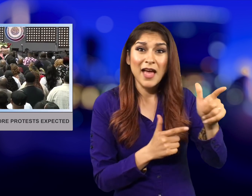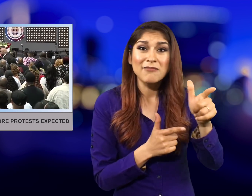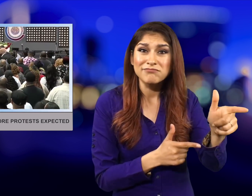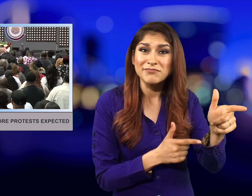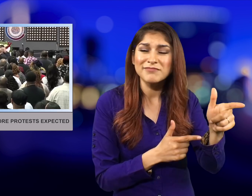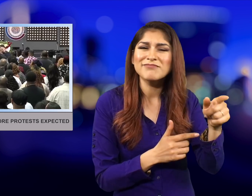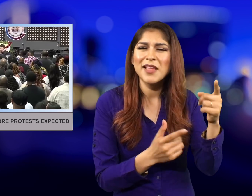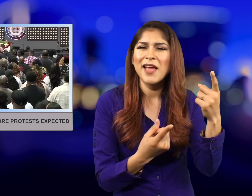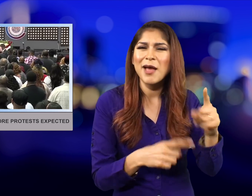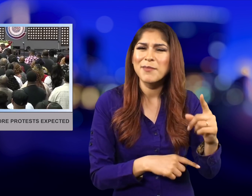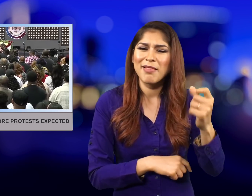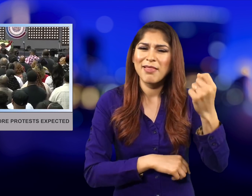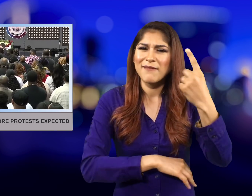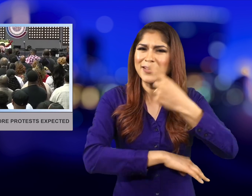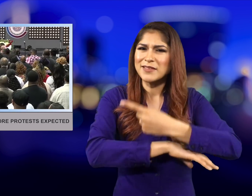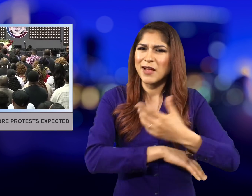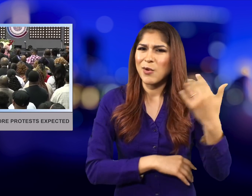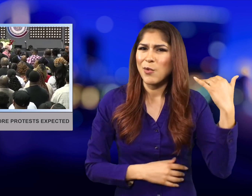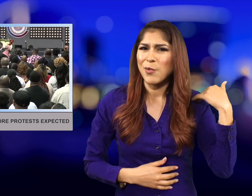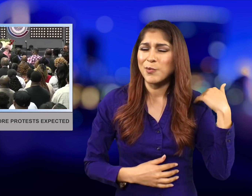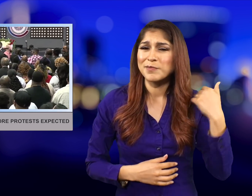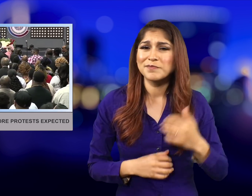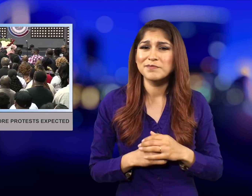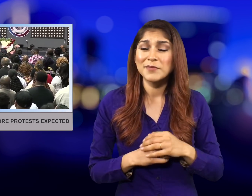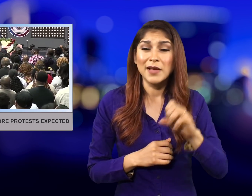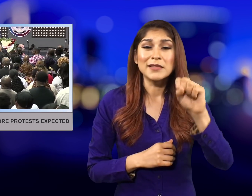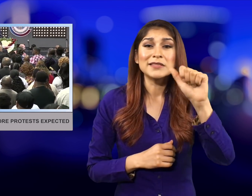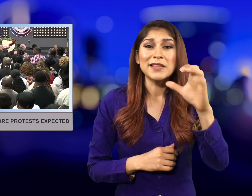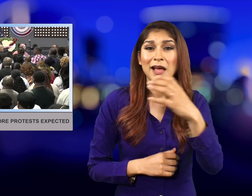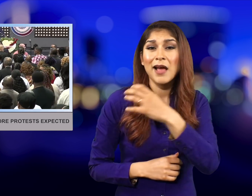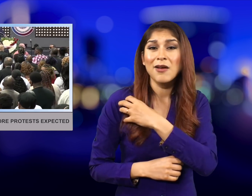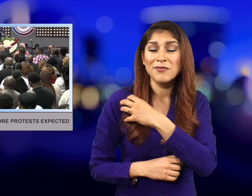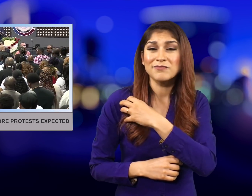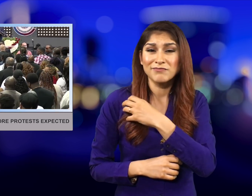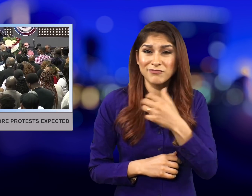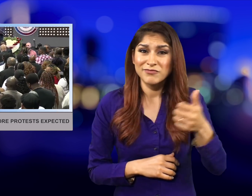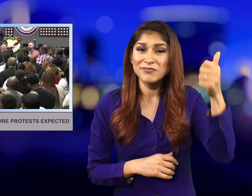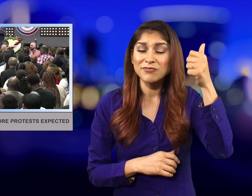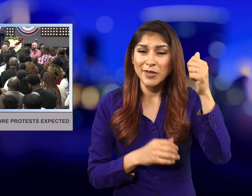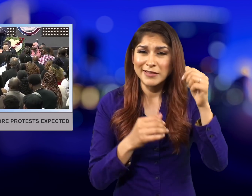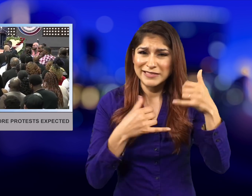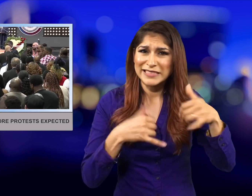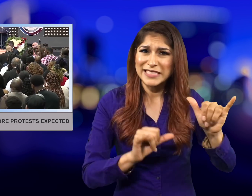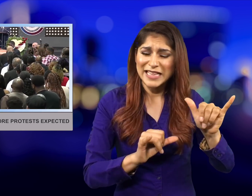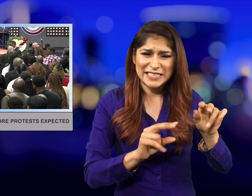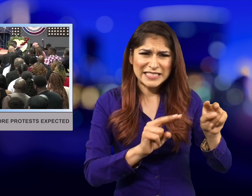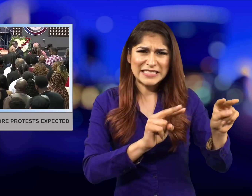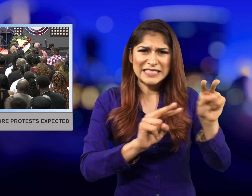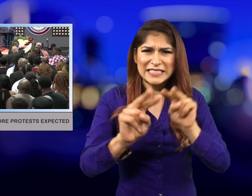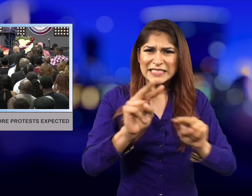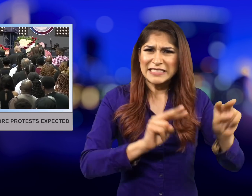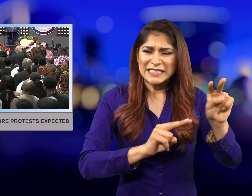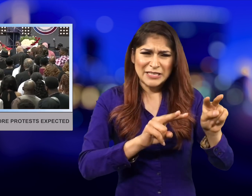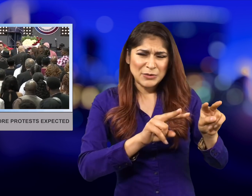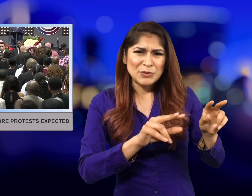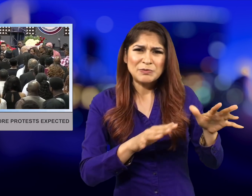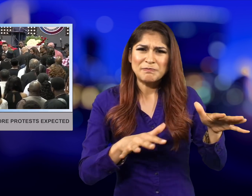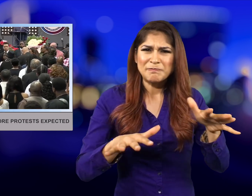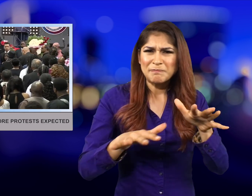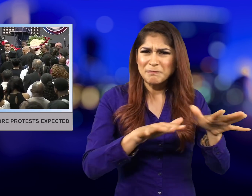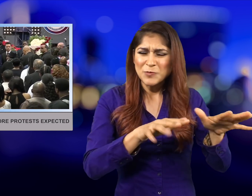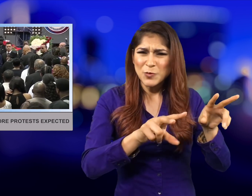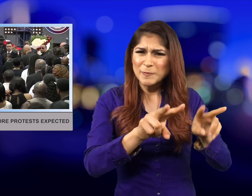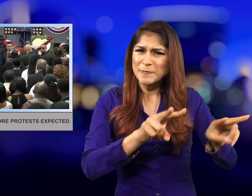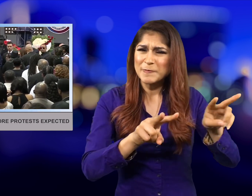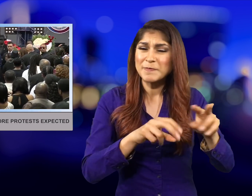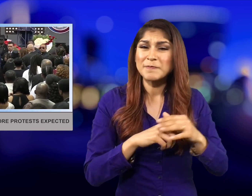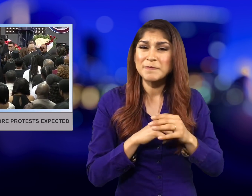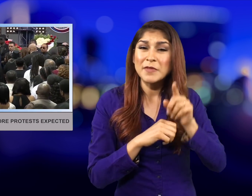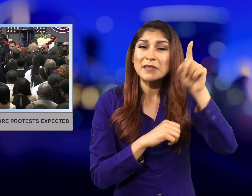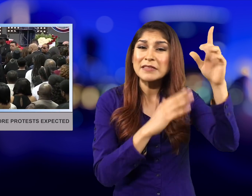The shooting happened 11 days ago but Sacramento officials remain on edge.